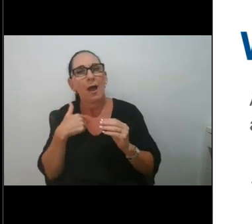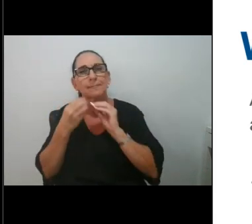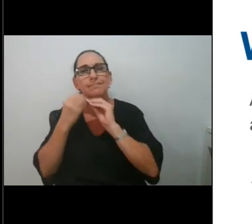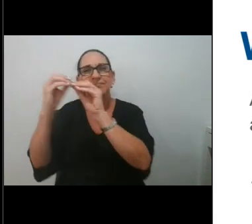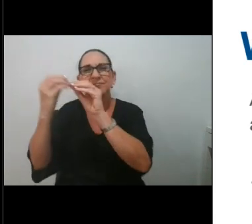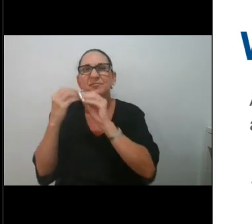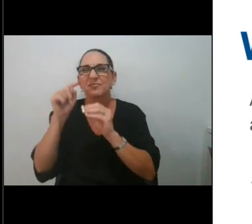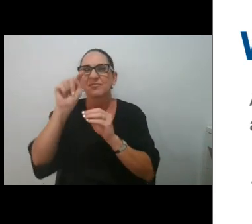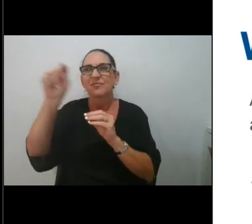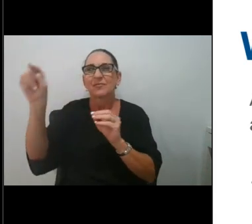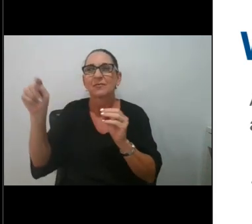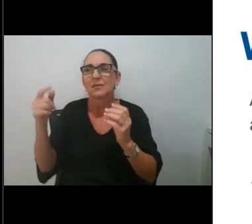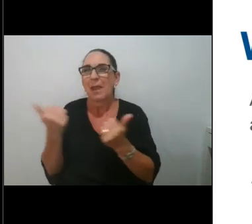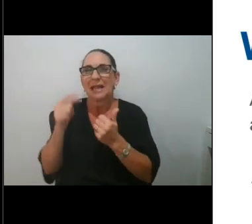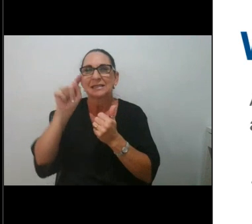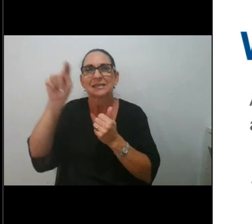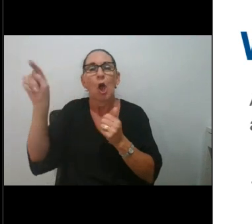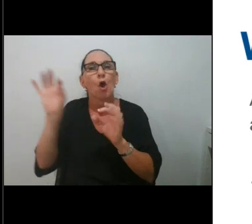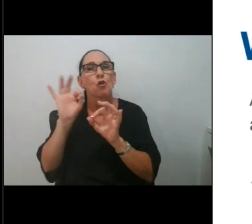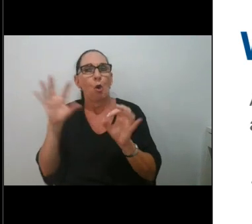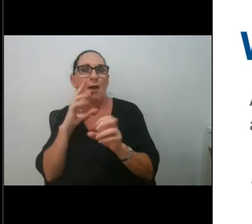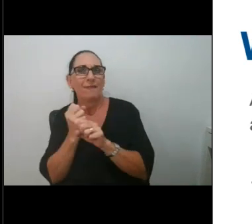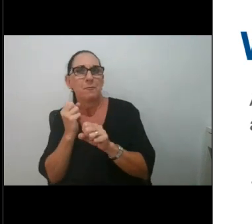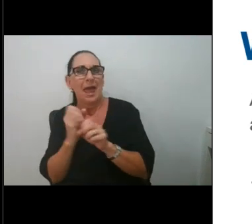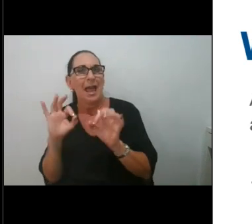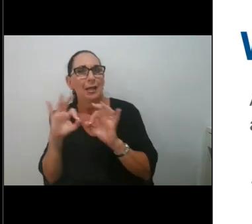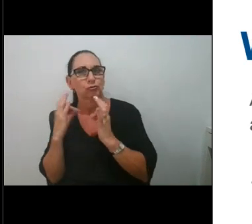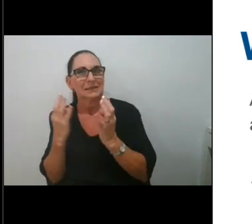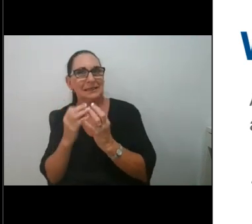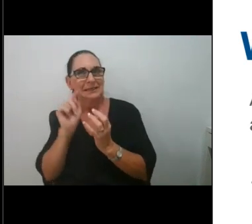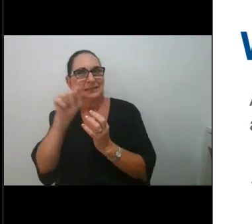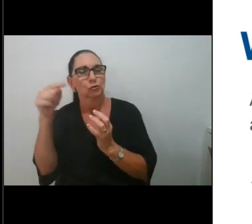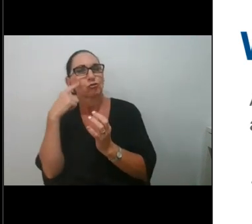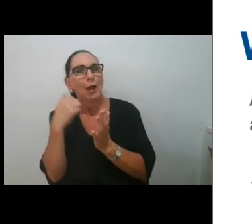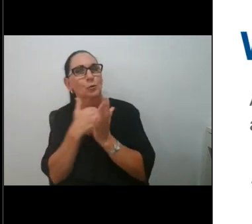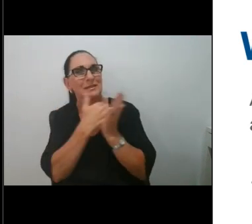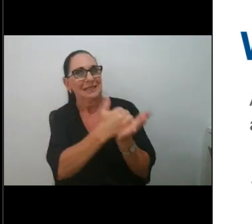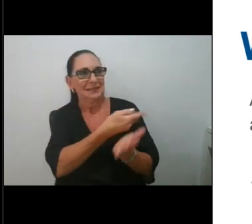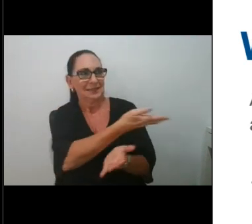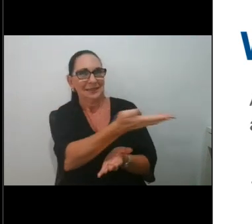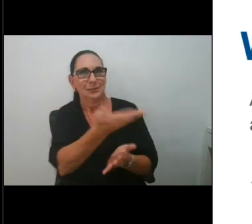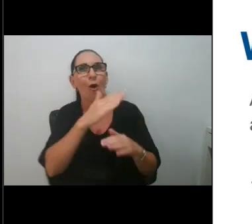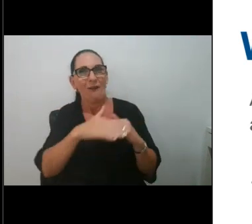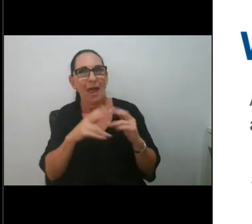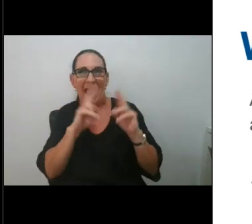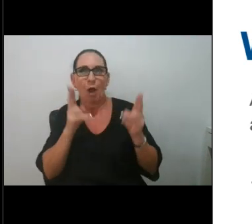agencies to assist people in that respect but um it is a the housing crisis is a is a big